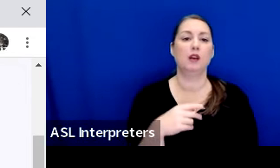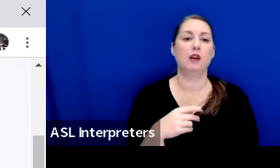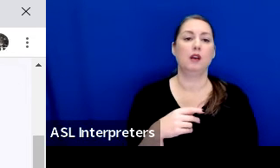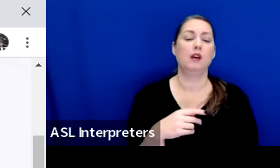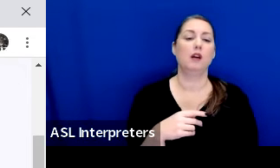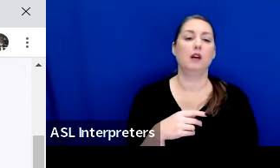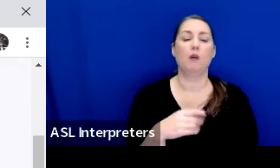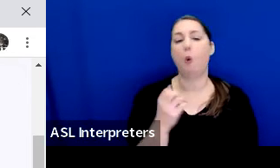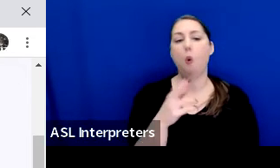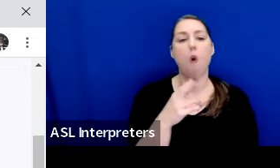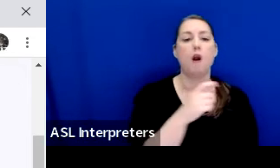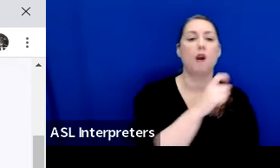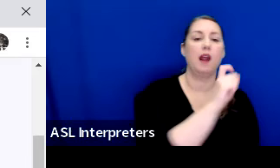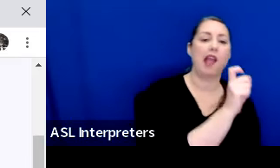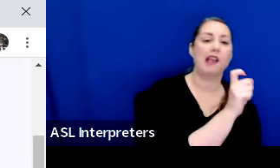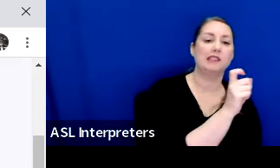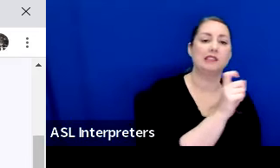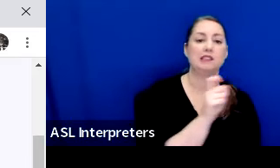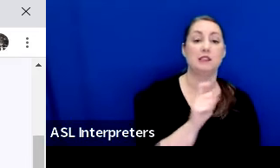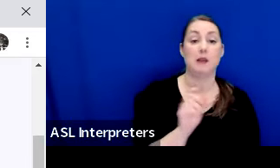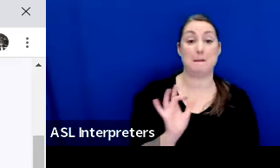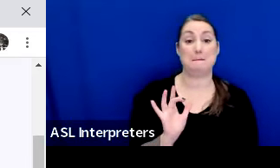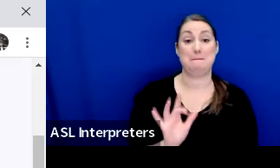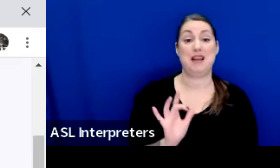and you can click the button and then do the two. And that works.